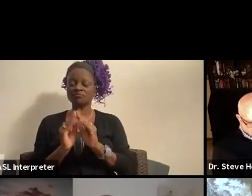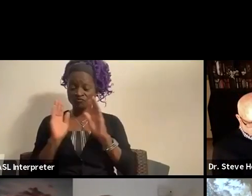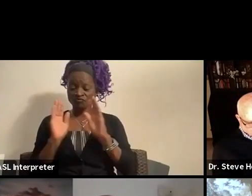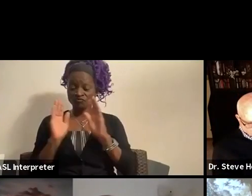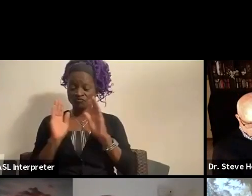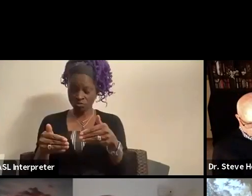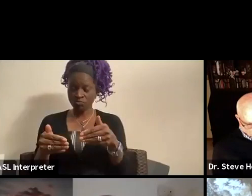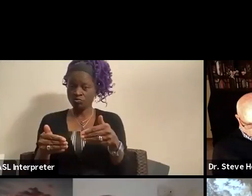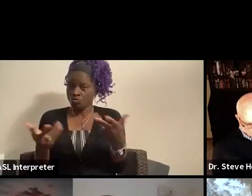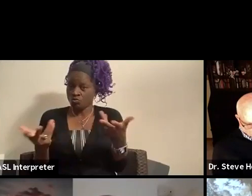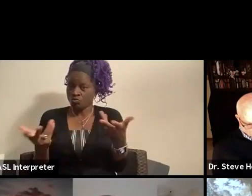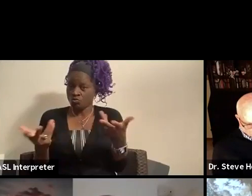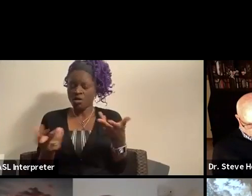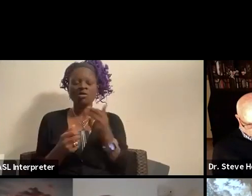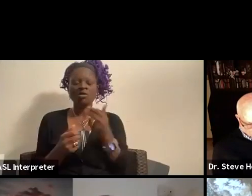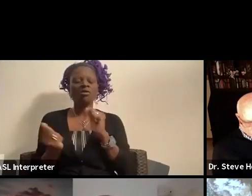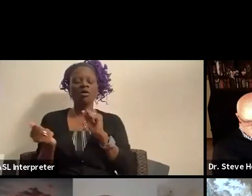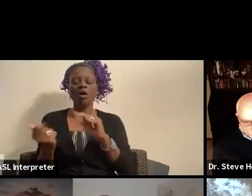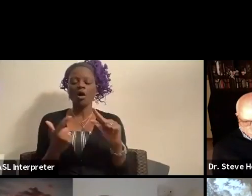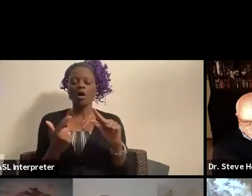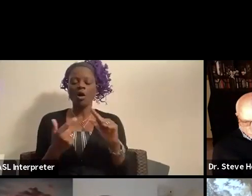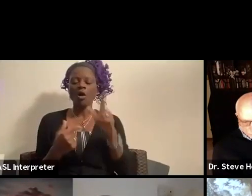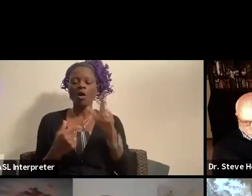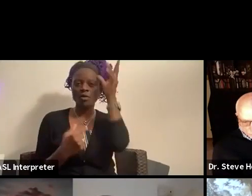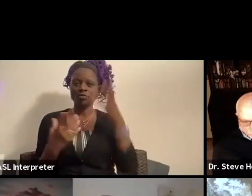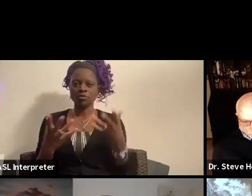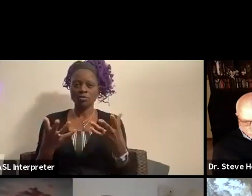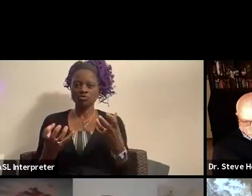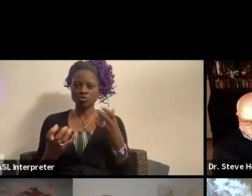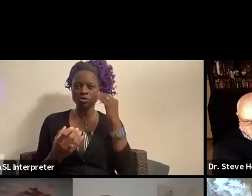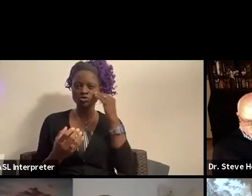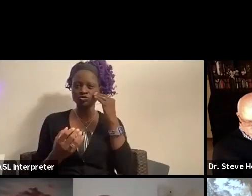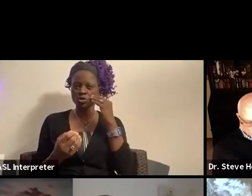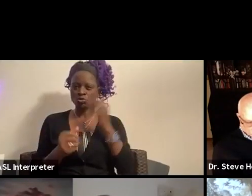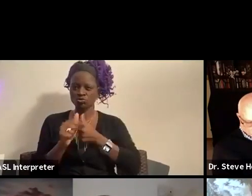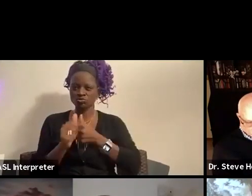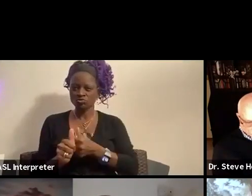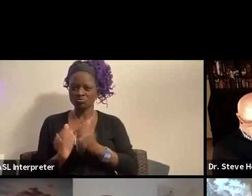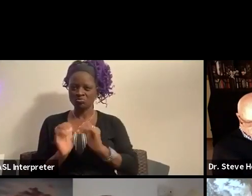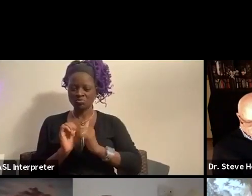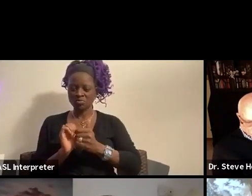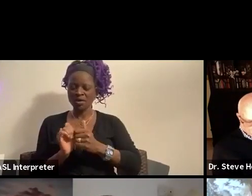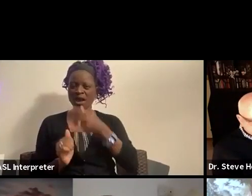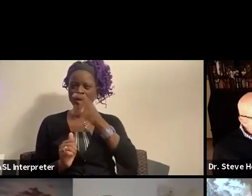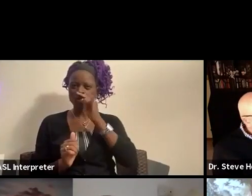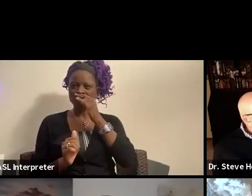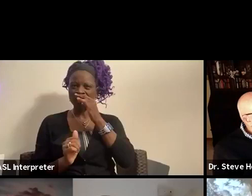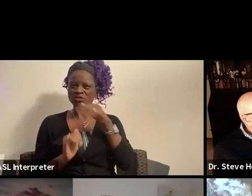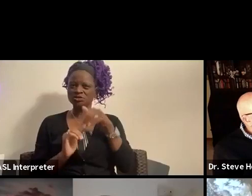every parent, including myself, is tracking very closely how we're going to get our kids back into the classroom by the end of the session.